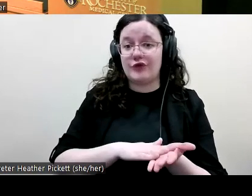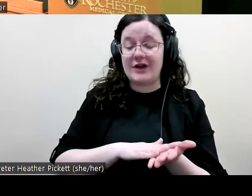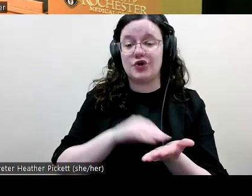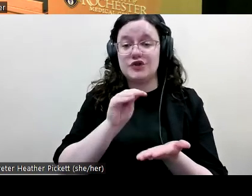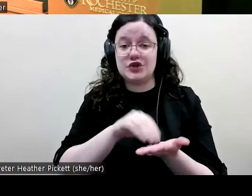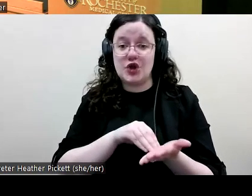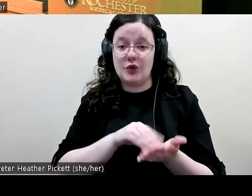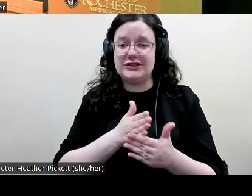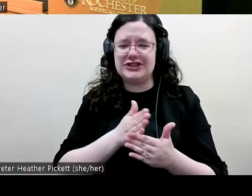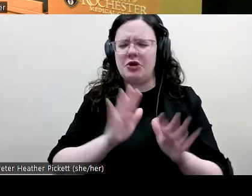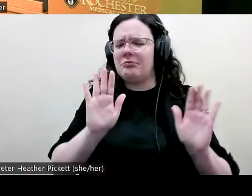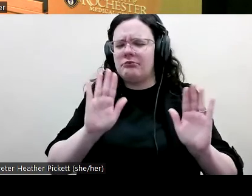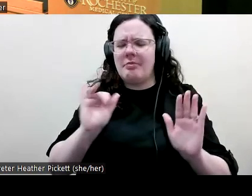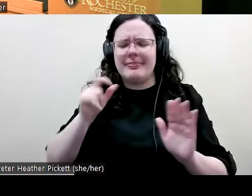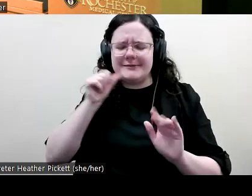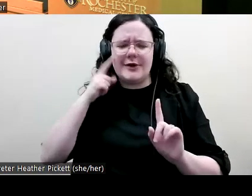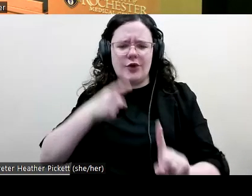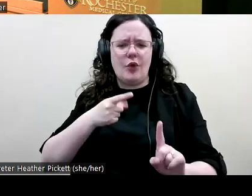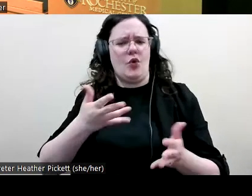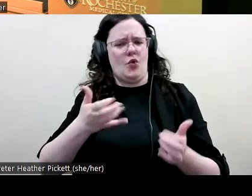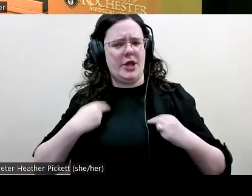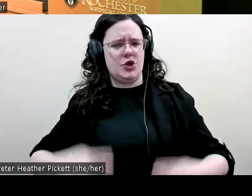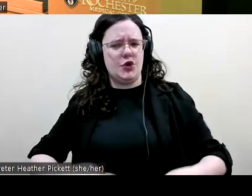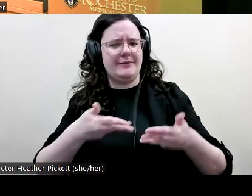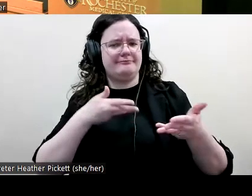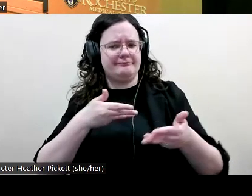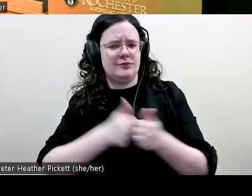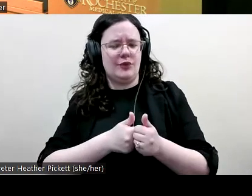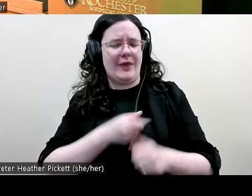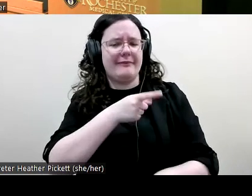with their physician or treatment team I'm wondering if you could comment a little bit